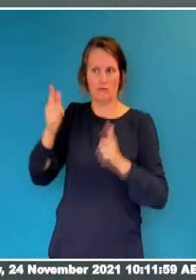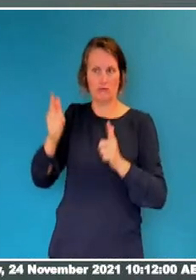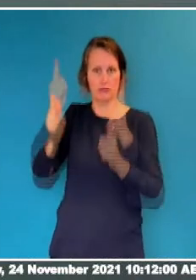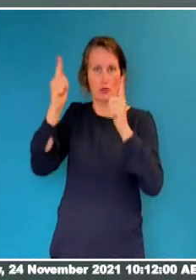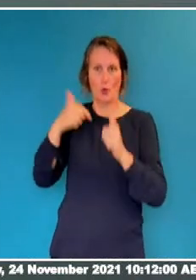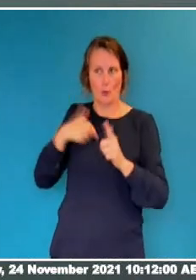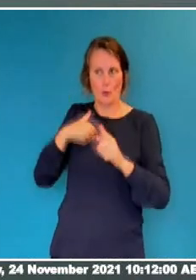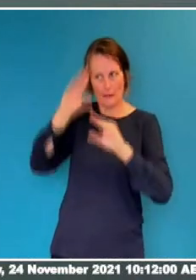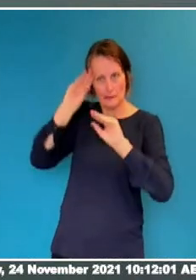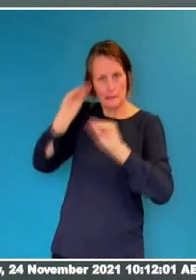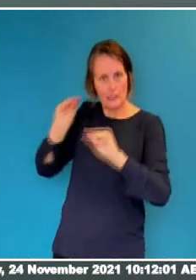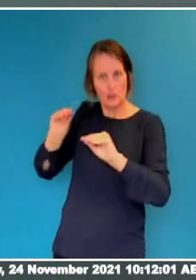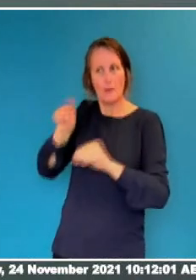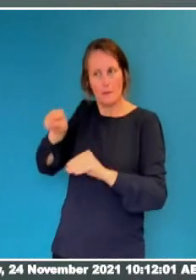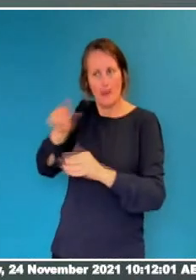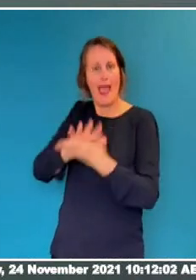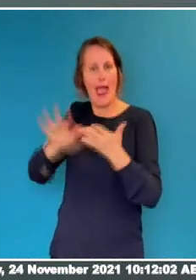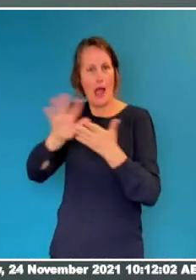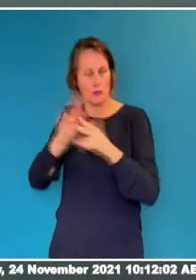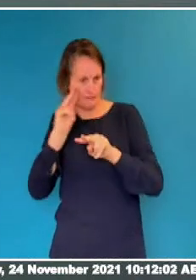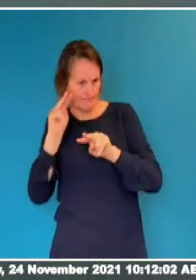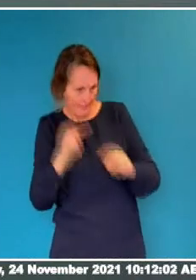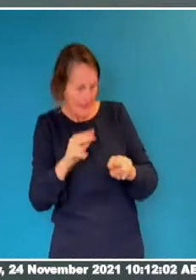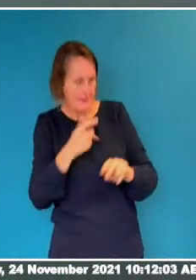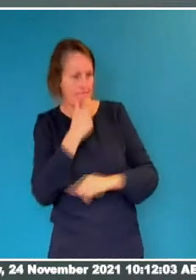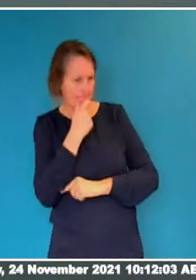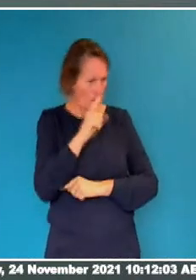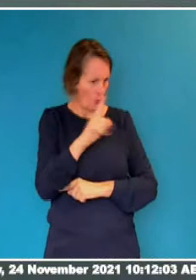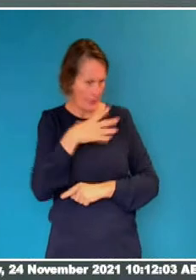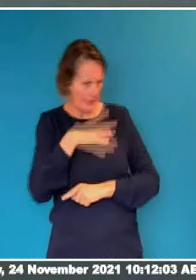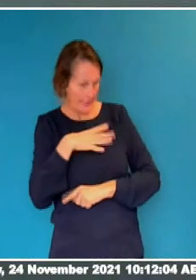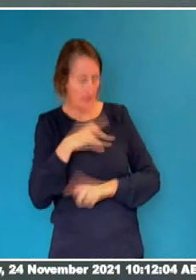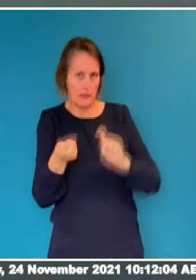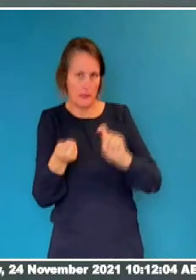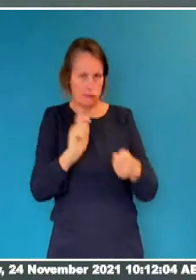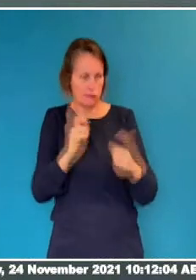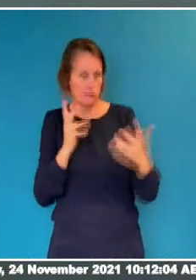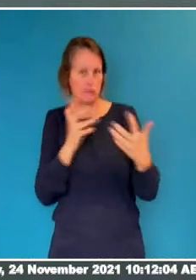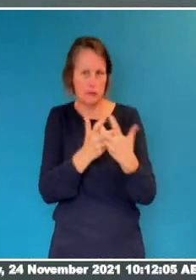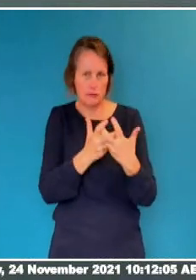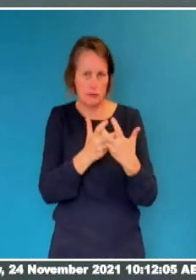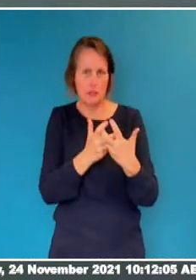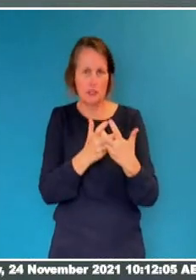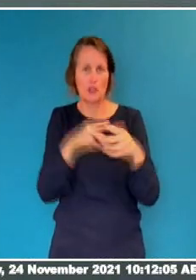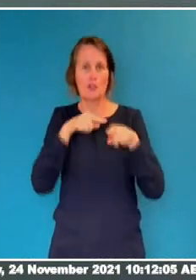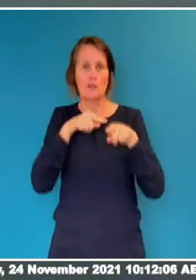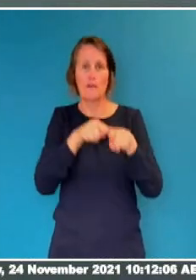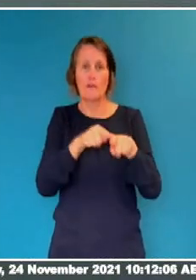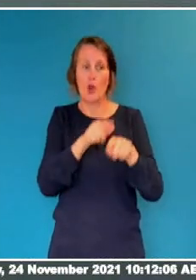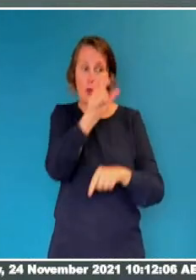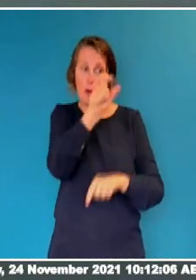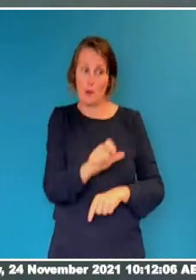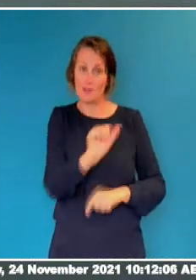the particular employees, no matter what their capabilities are, what additional